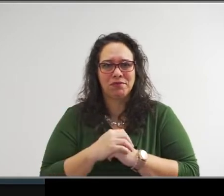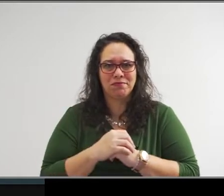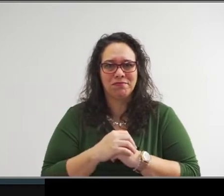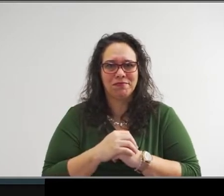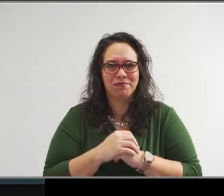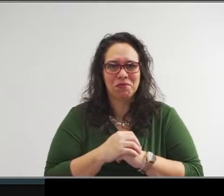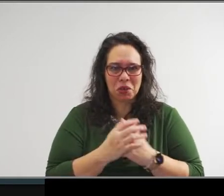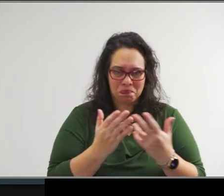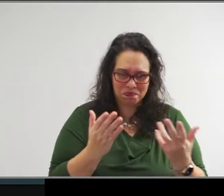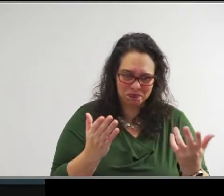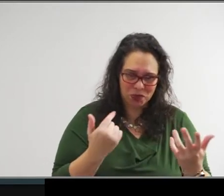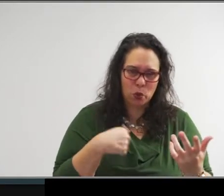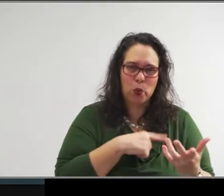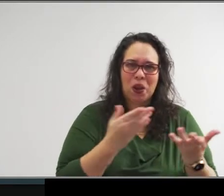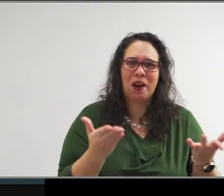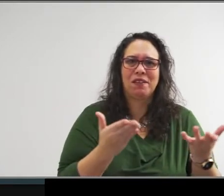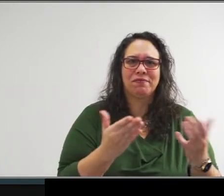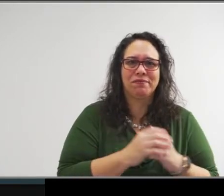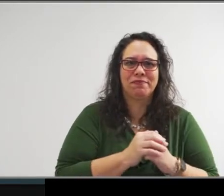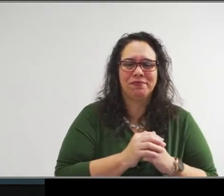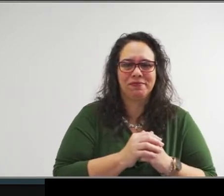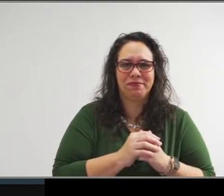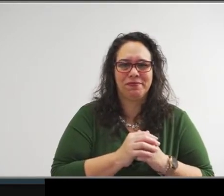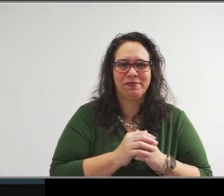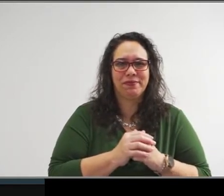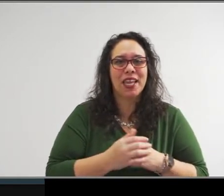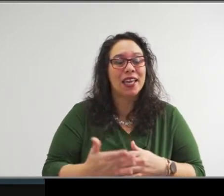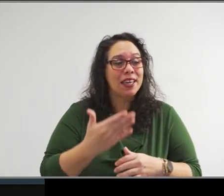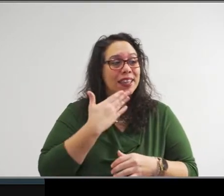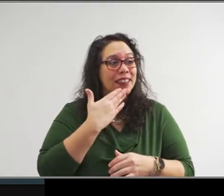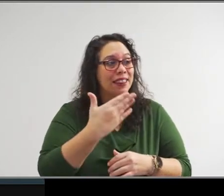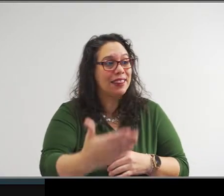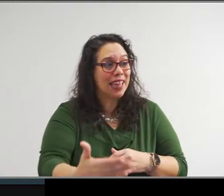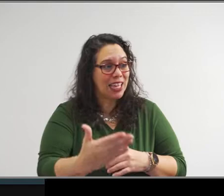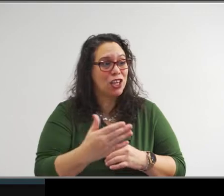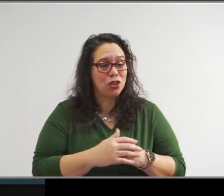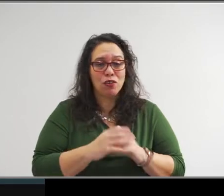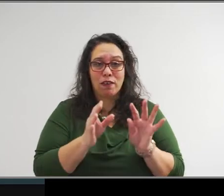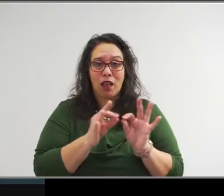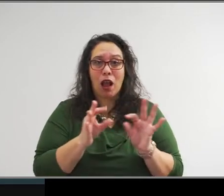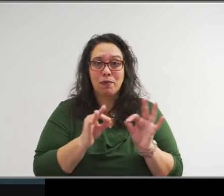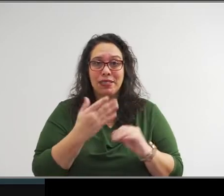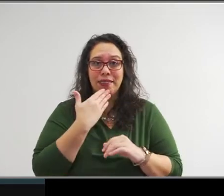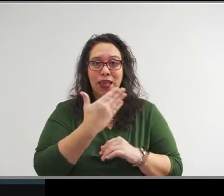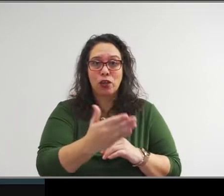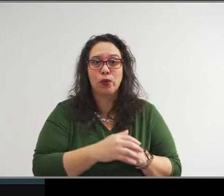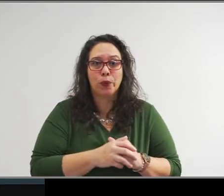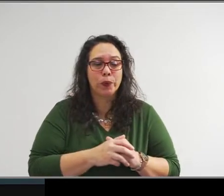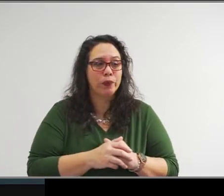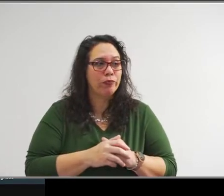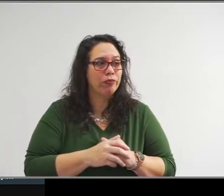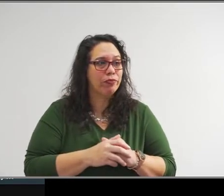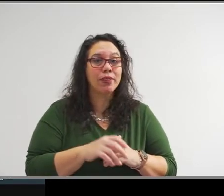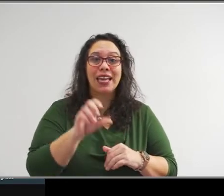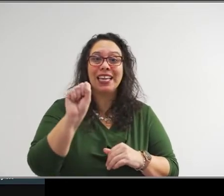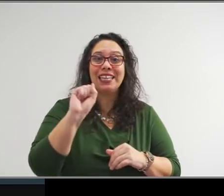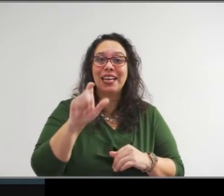I think we're going to do a good job. Thank you for those comments. Yes, Mr. Miller.